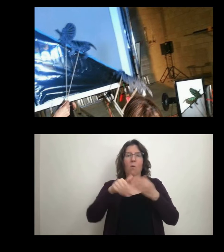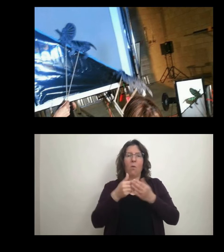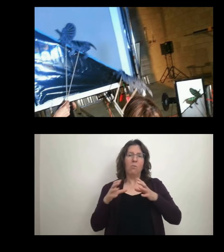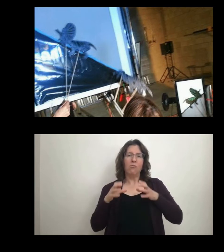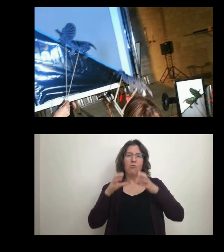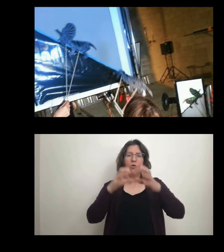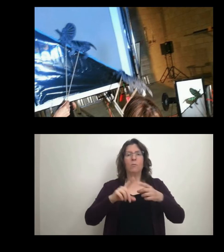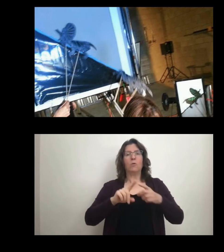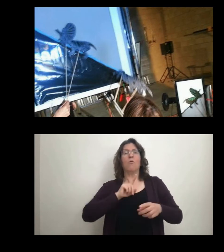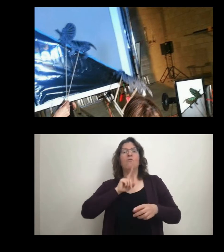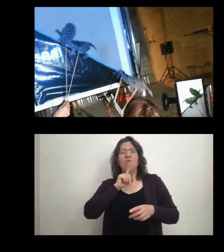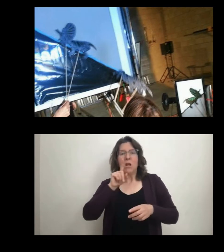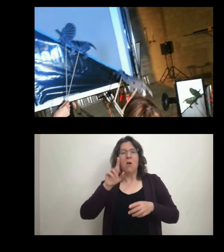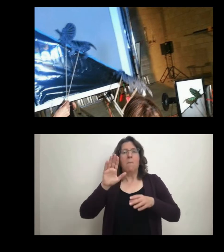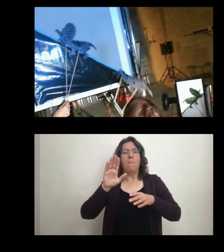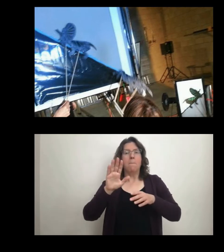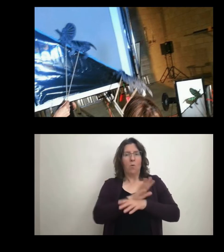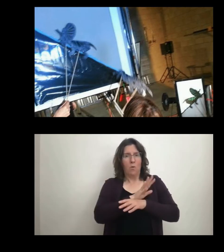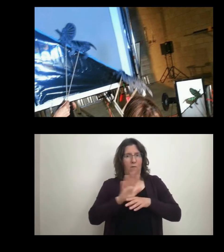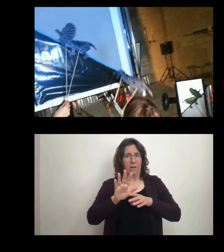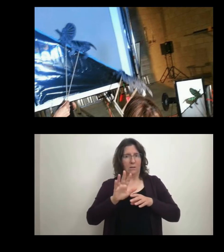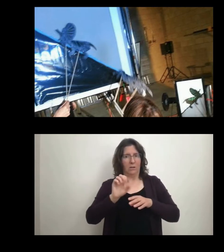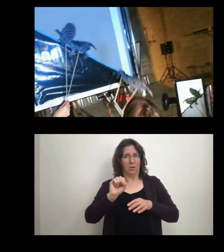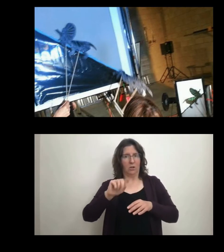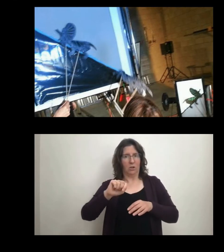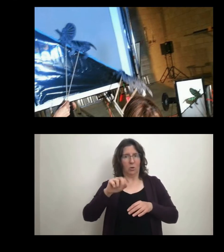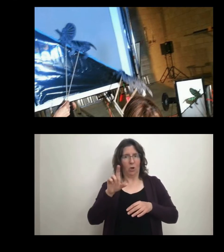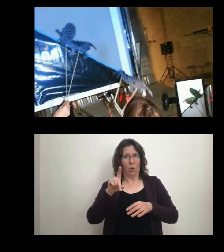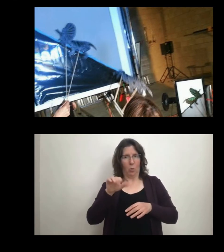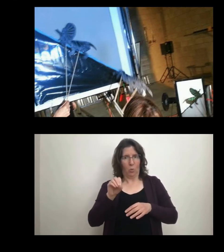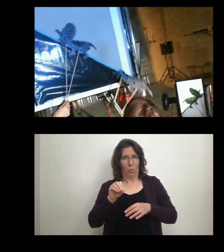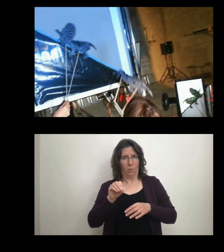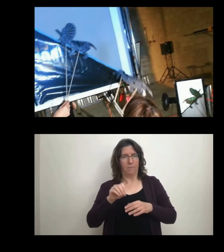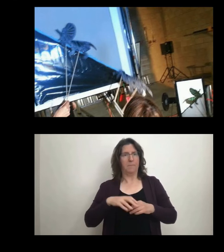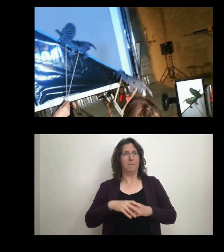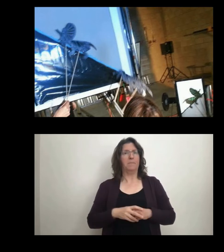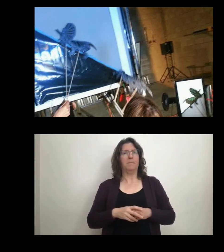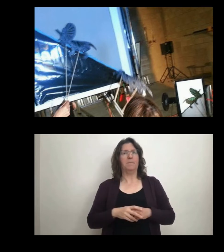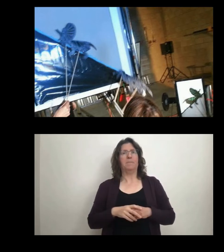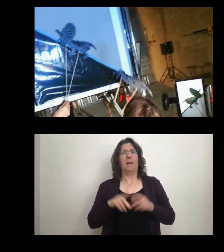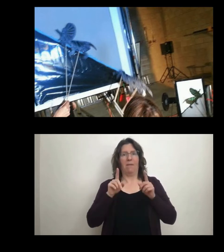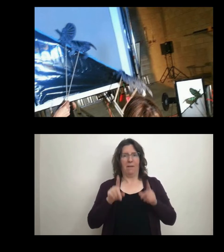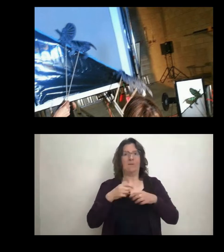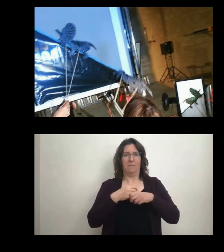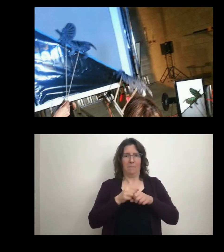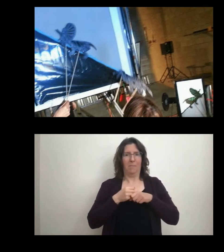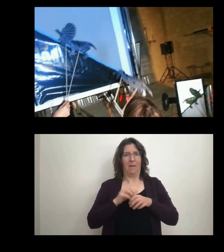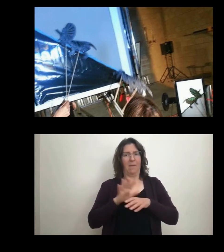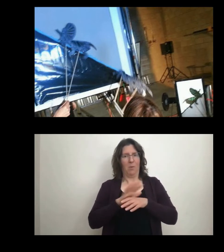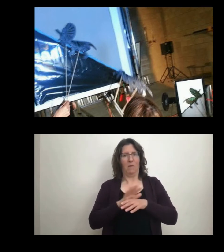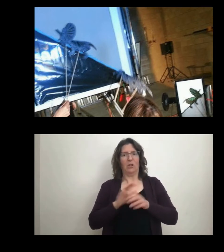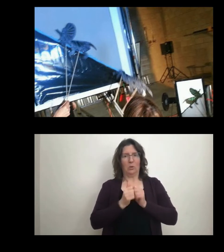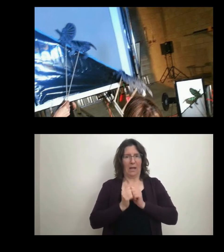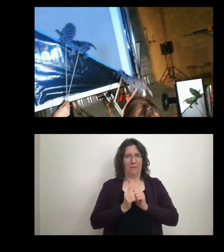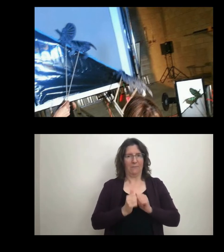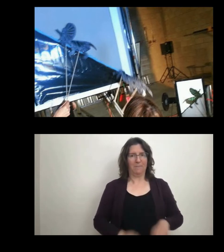Then with all our props and supplies the entire class went to a REAL movie studio and we produced the film together.